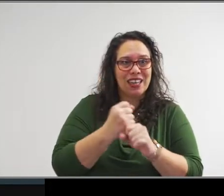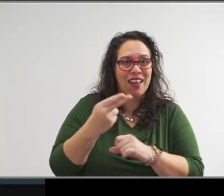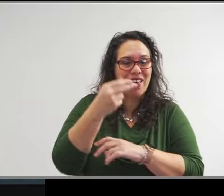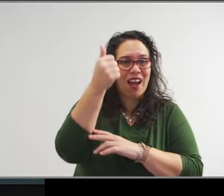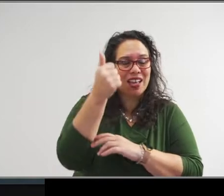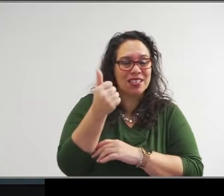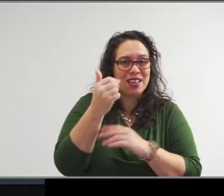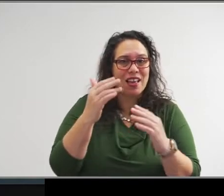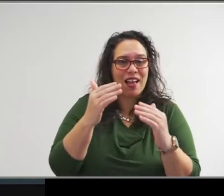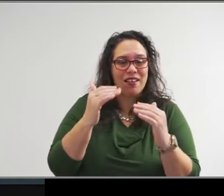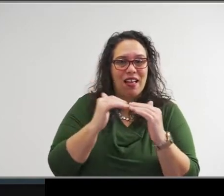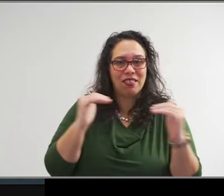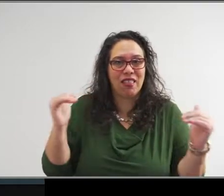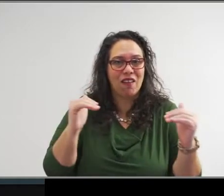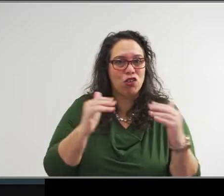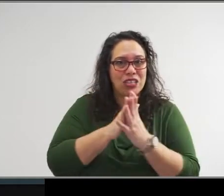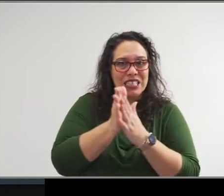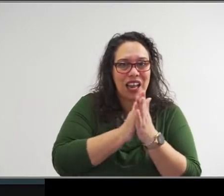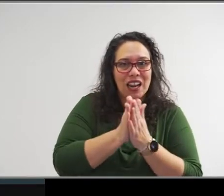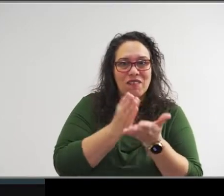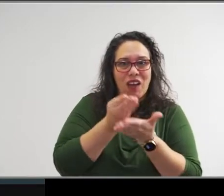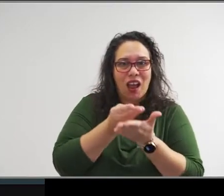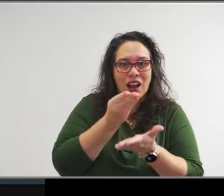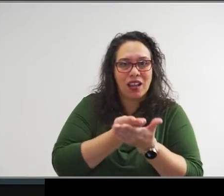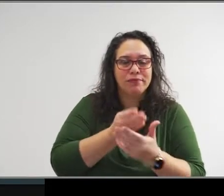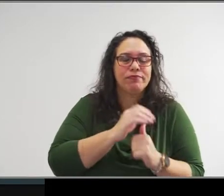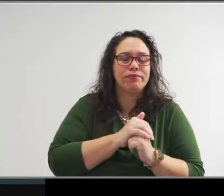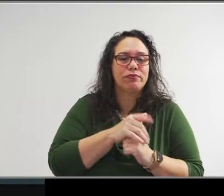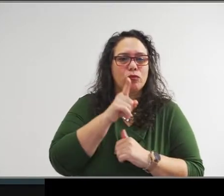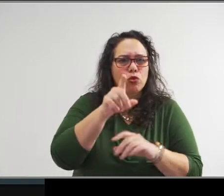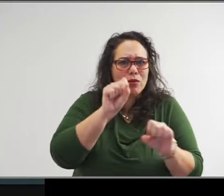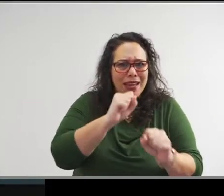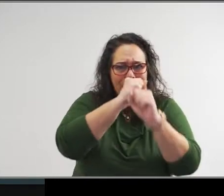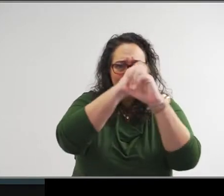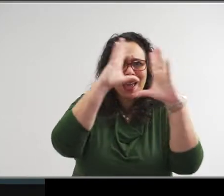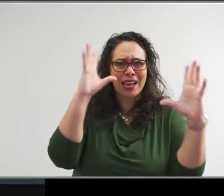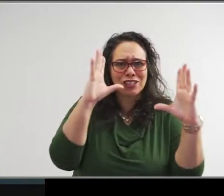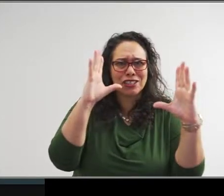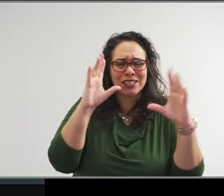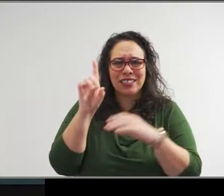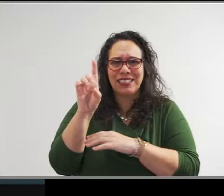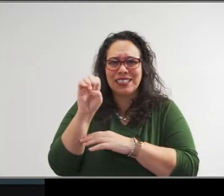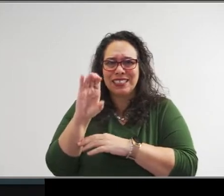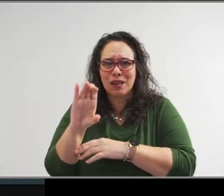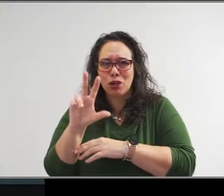of incentive funding, which you can imagine between December 30th and February 1st